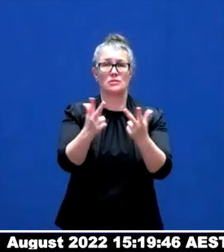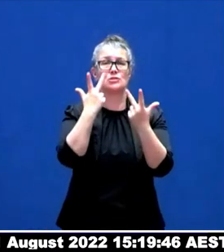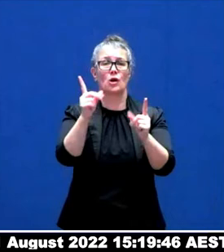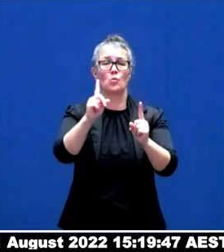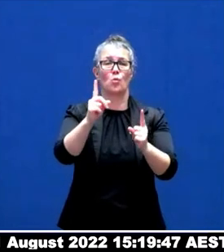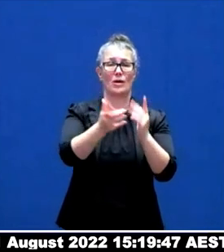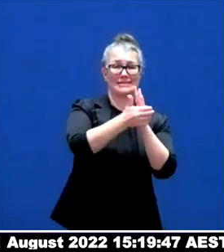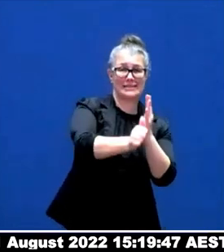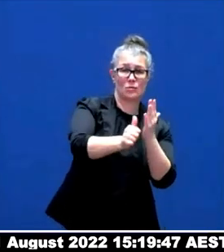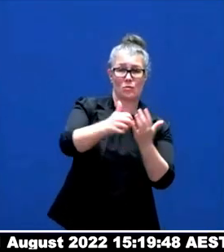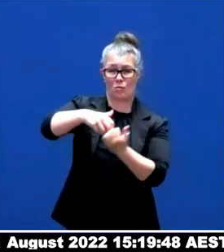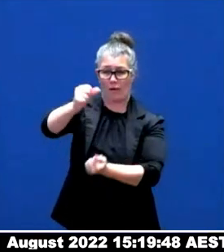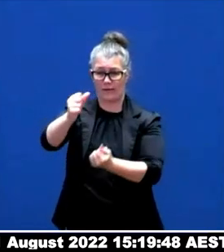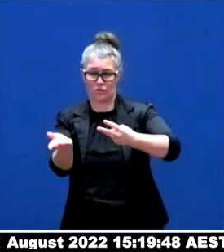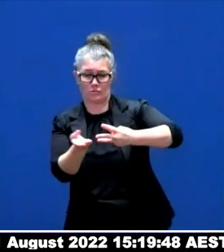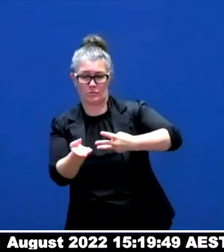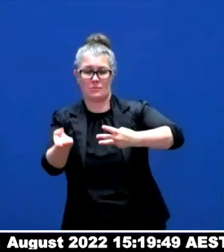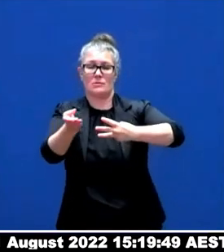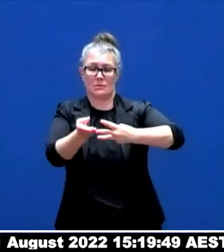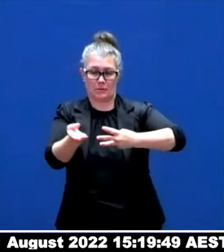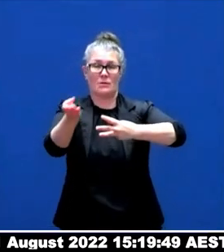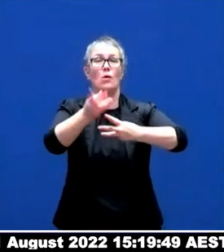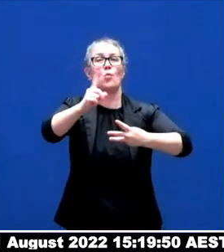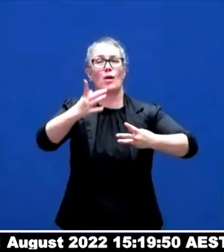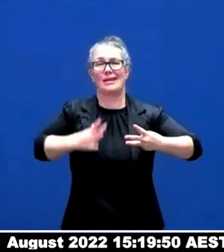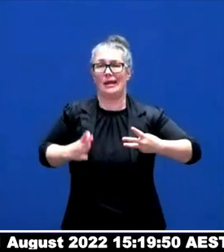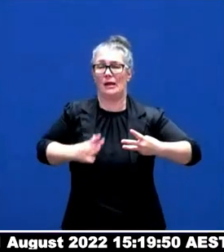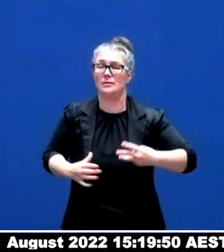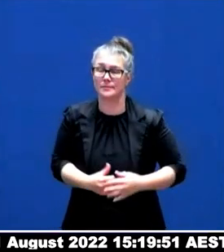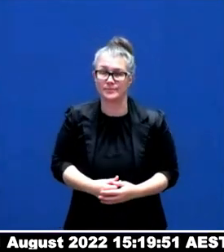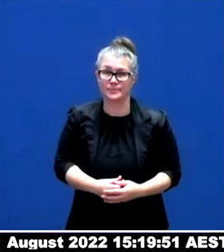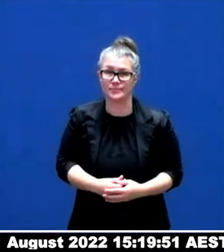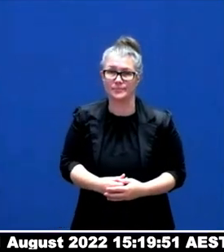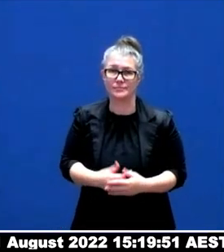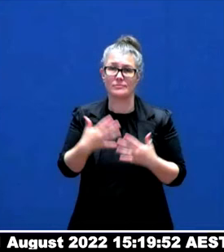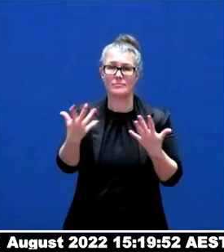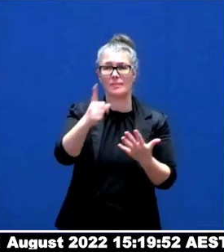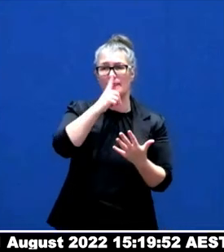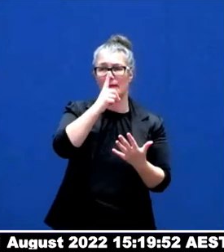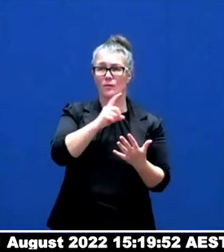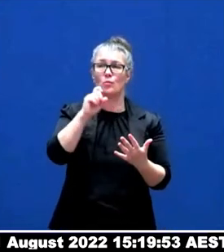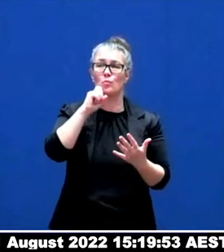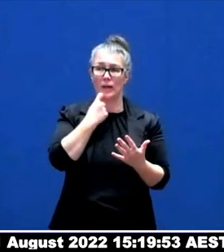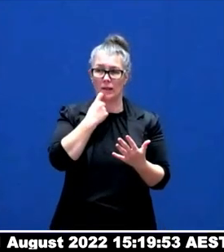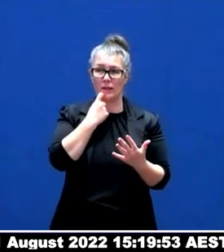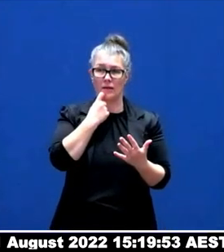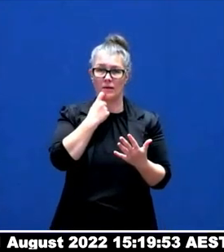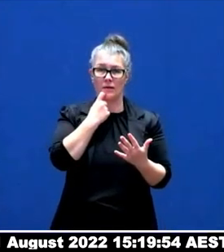would expect from a specialist support coordinator in particular. So people get registered according to their category, whether they're category 1, 2